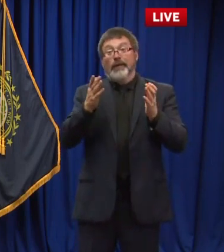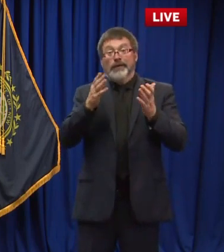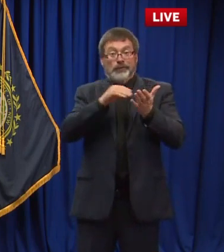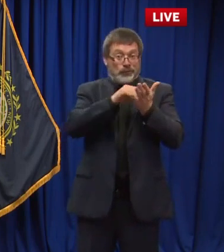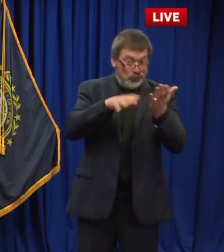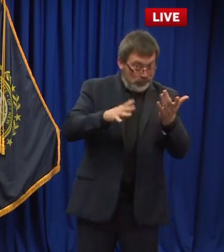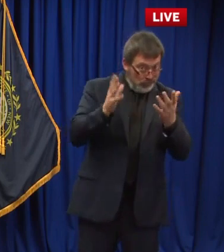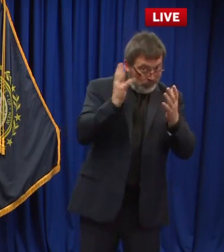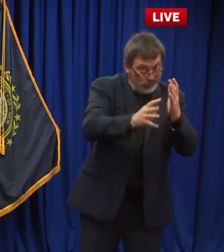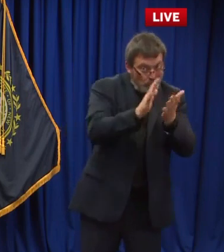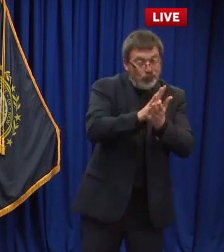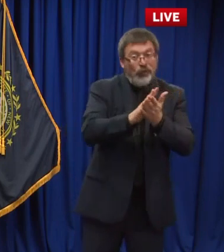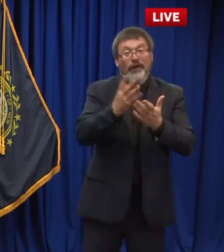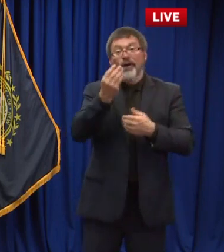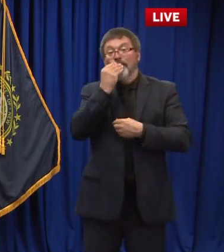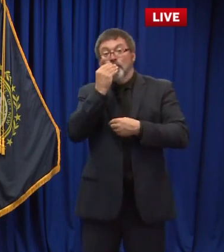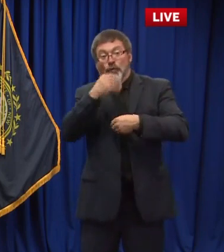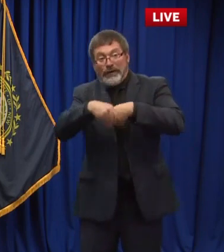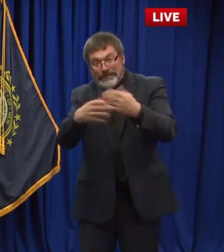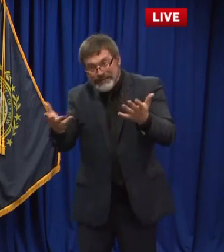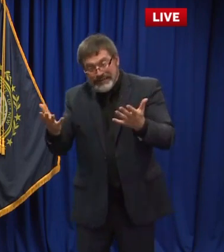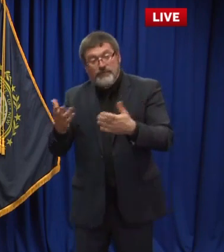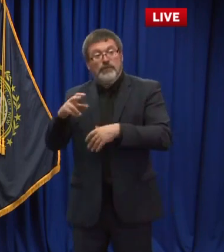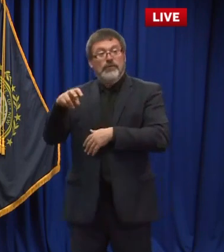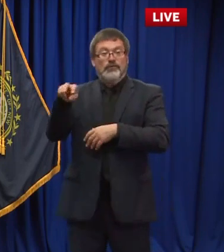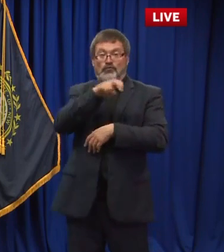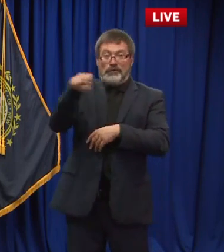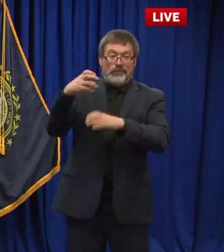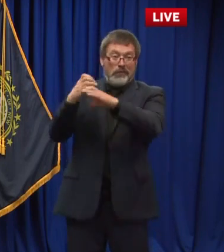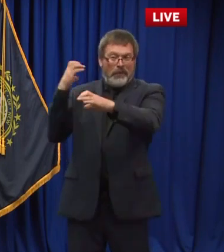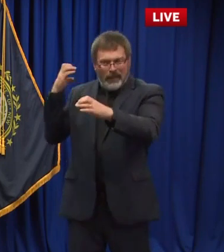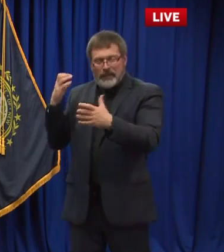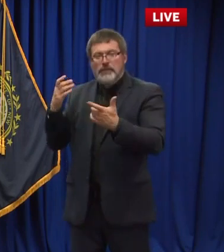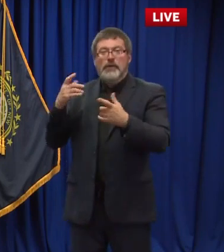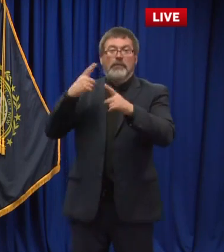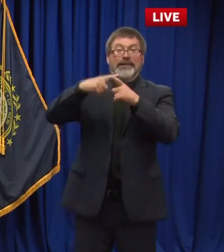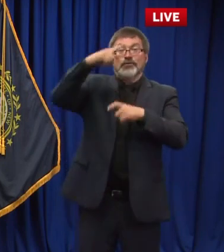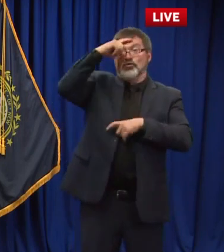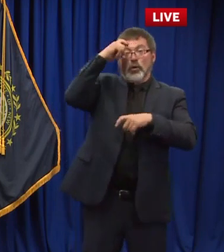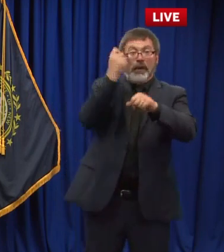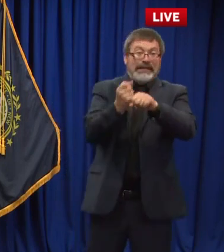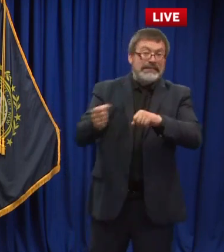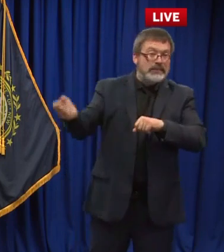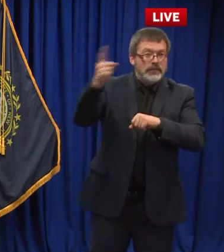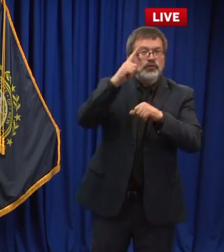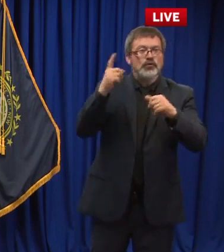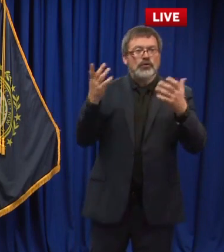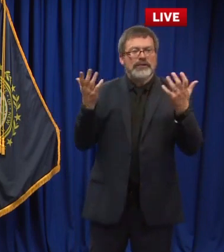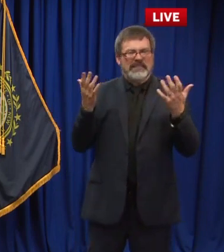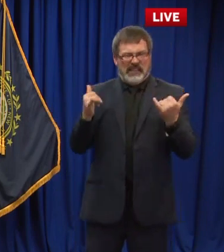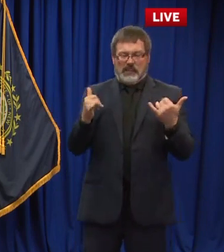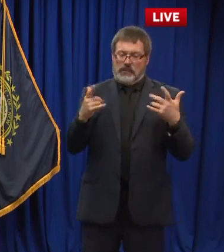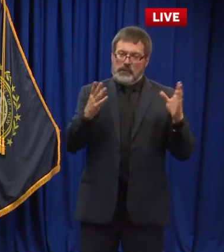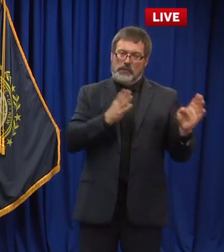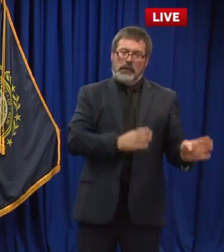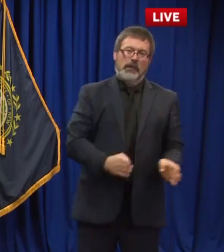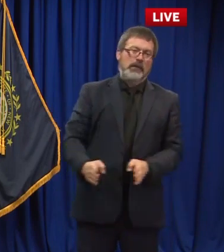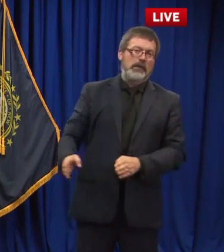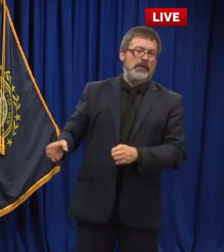THROUGH THE FALL SEMESTER. THINGS CAN CHANGE WHEN IT COMES TO TRANSPORTATION, FOOD SERVICE, MENTAL HEALTH.